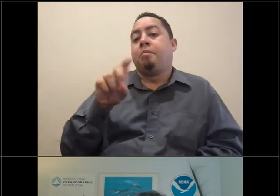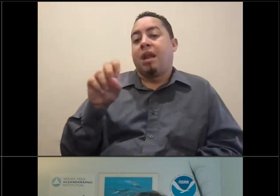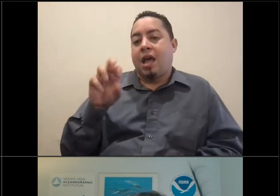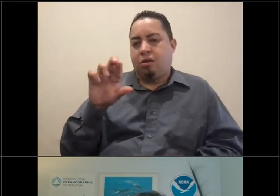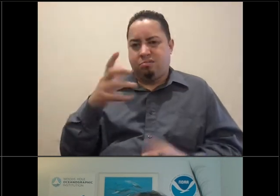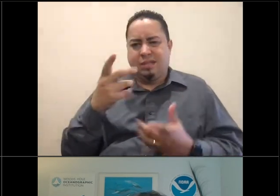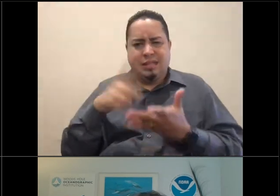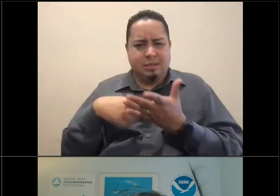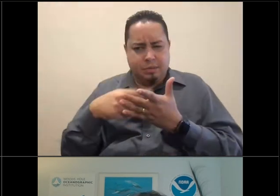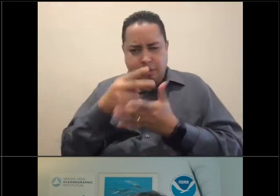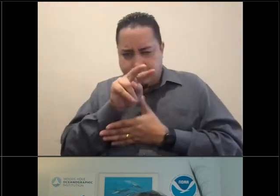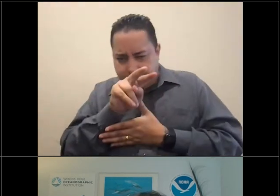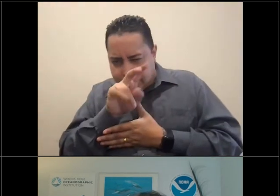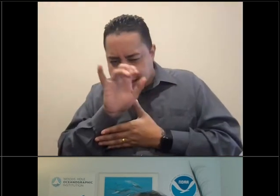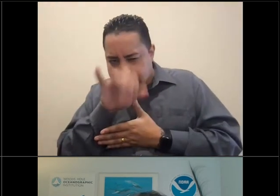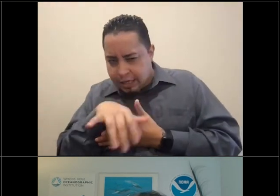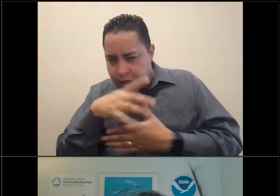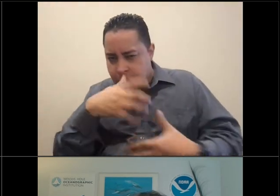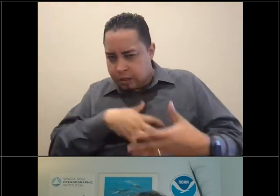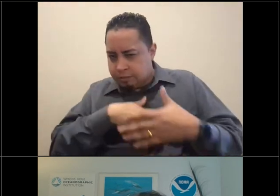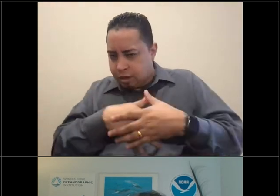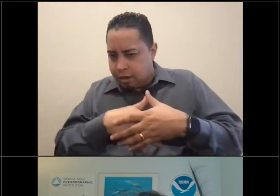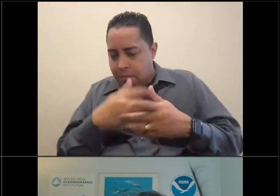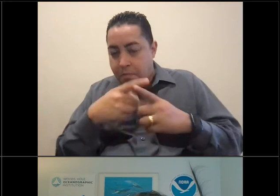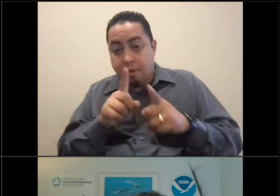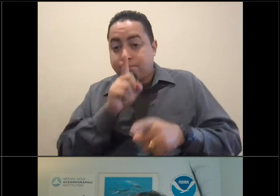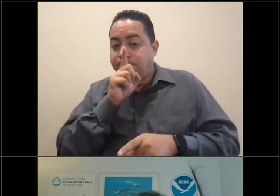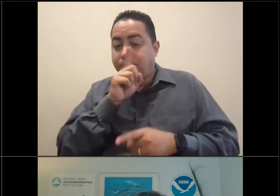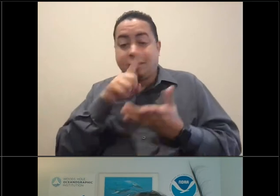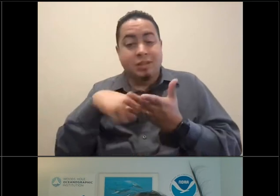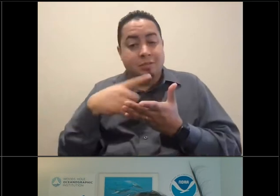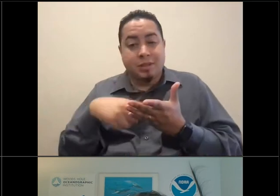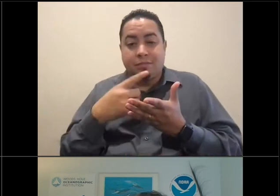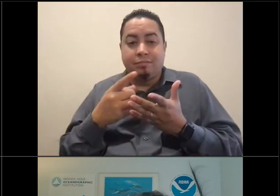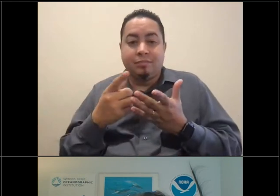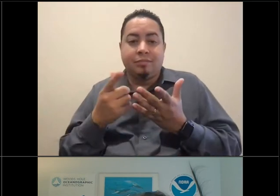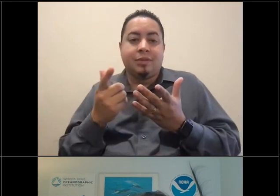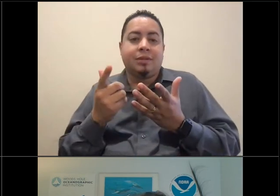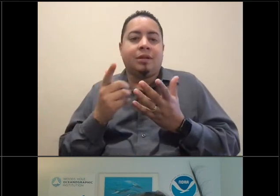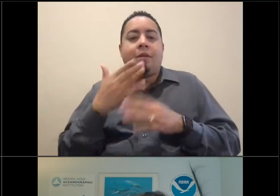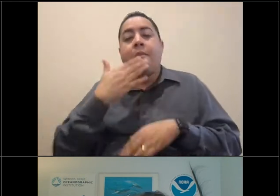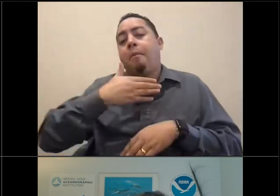"Oh, it's a pregnant lake trout." but sometimes it's actually just stuffed. So the best way to do it is by dissection